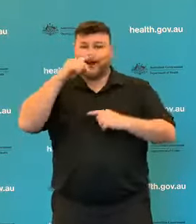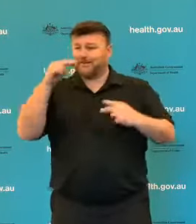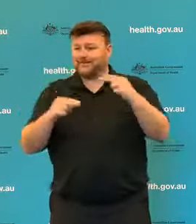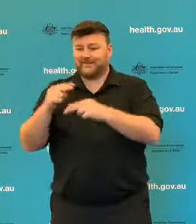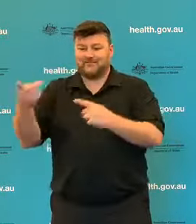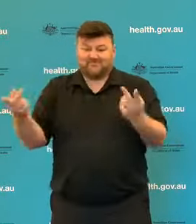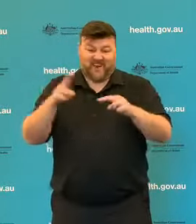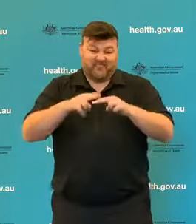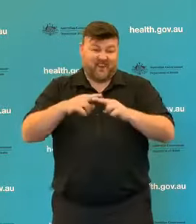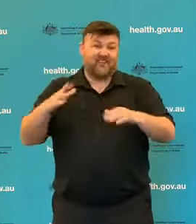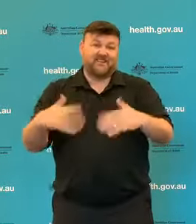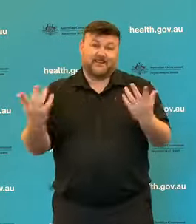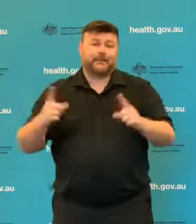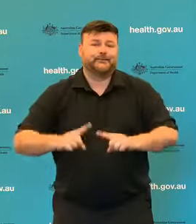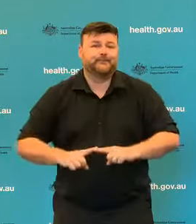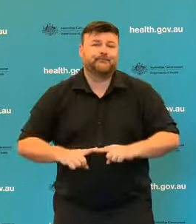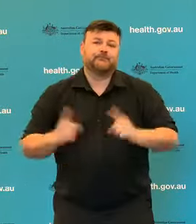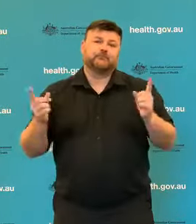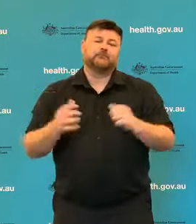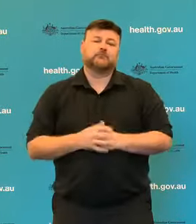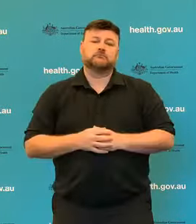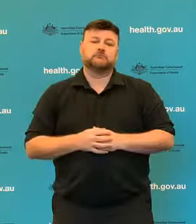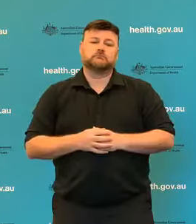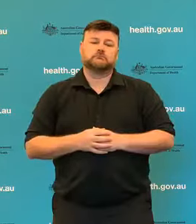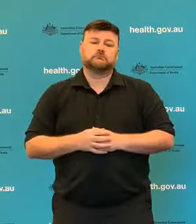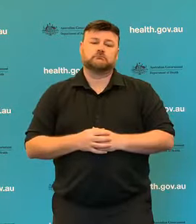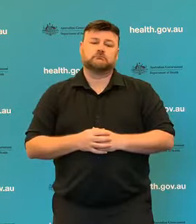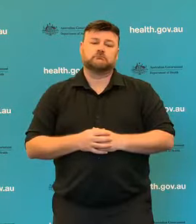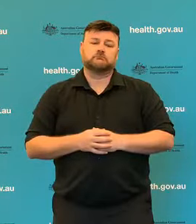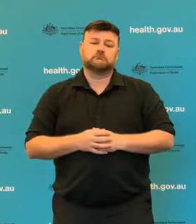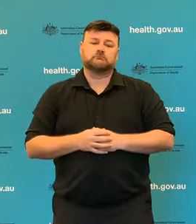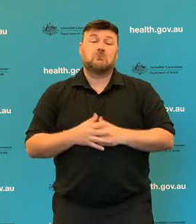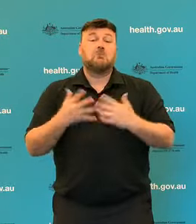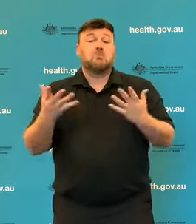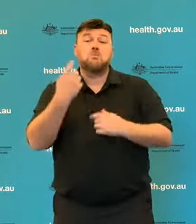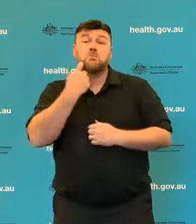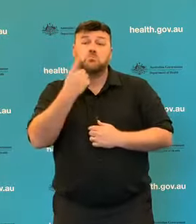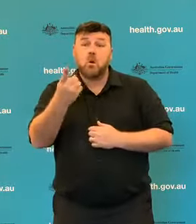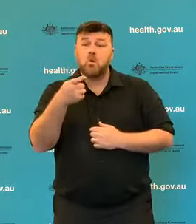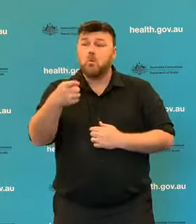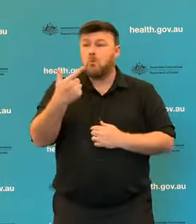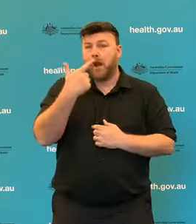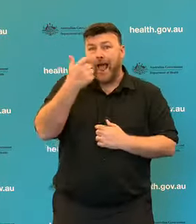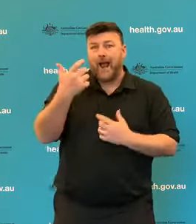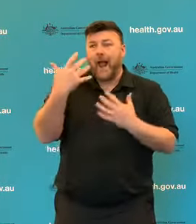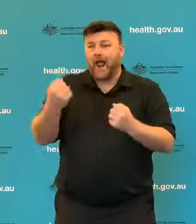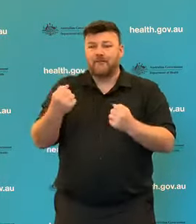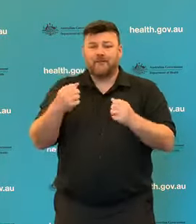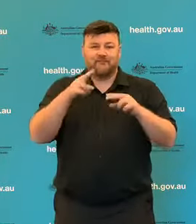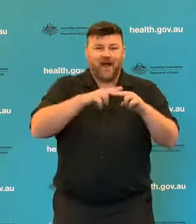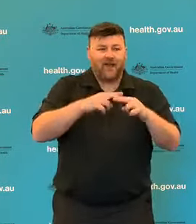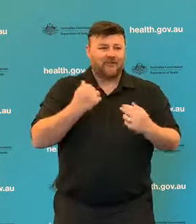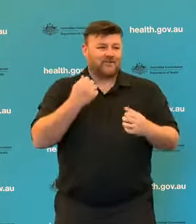Tomorrow if you're lucky enough to still have your Father or your Grandfathers or perhaps even your Great Grandfathers in your life,